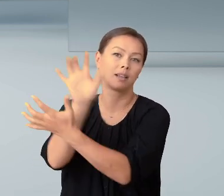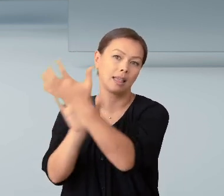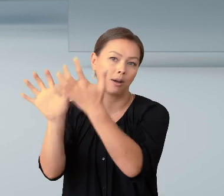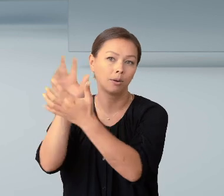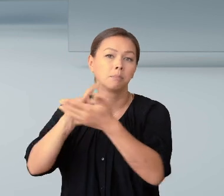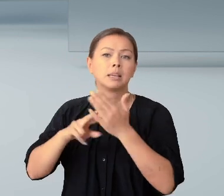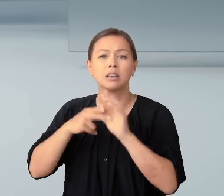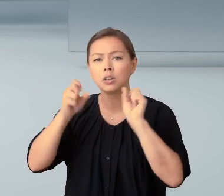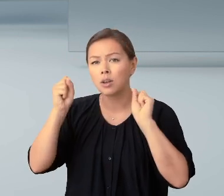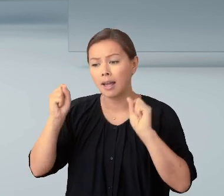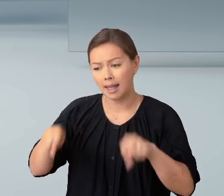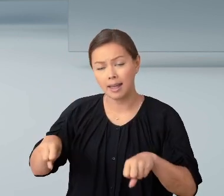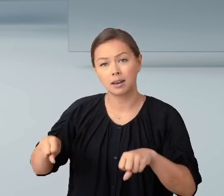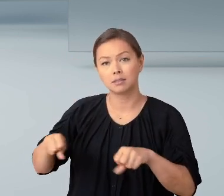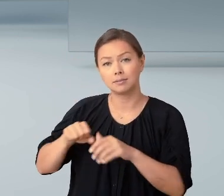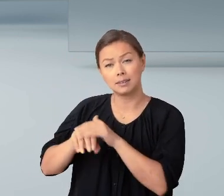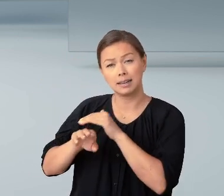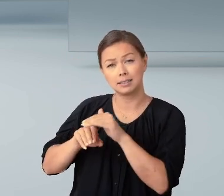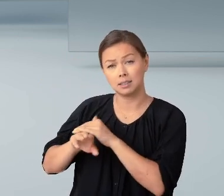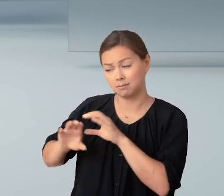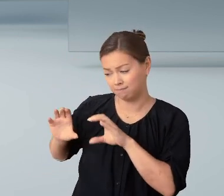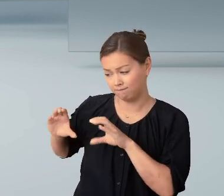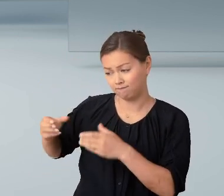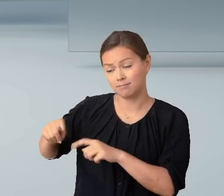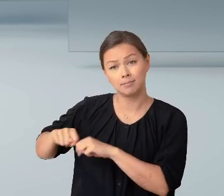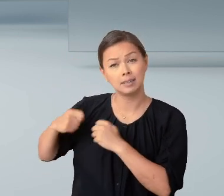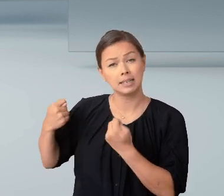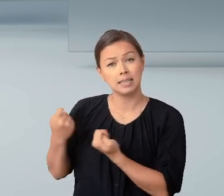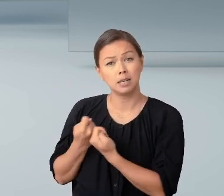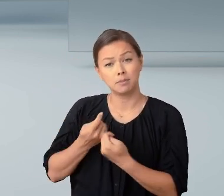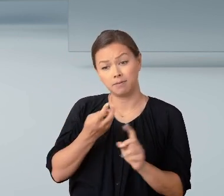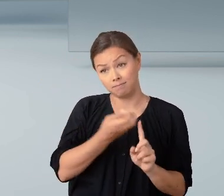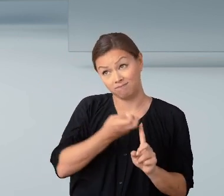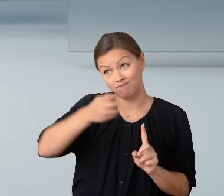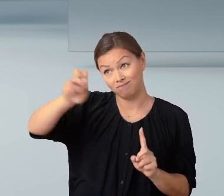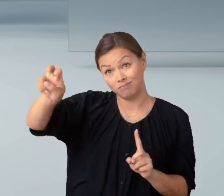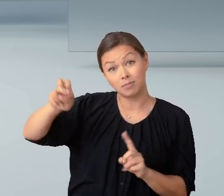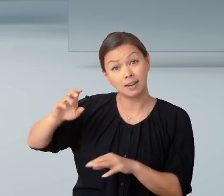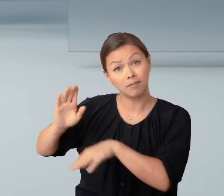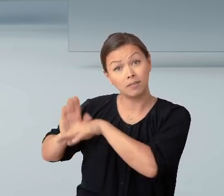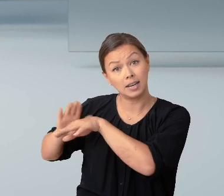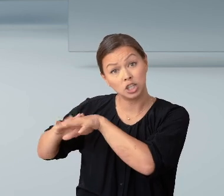you get access to a dedicated team of migration advisors, expert